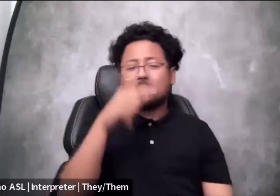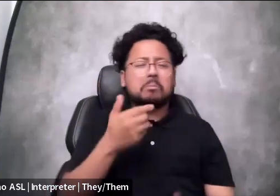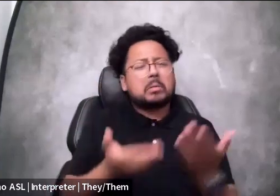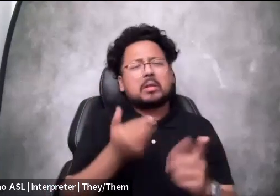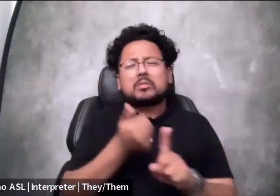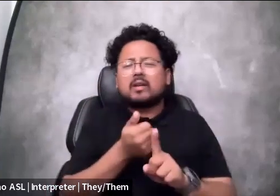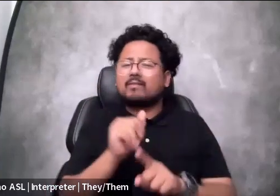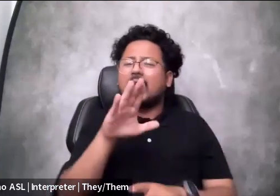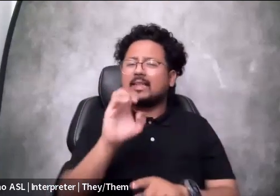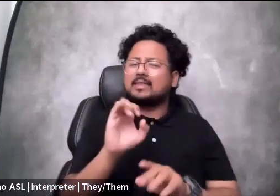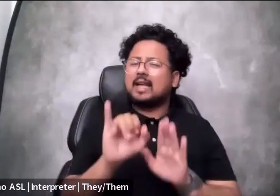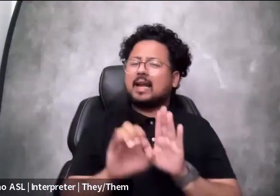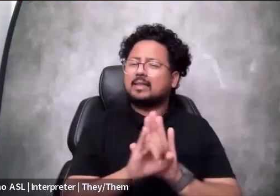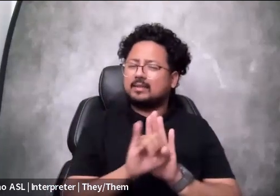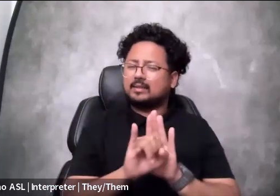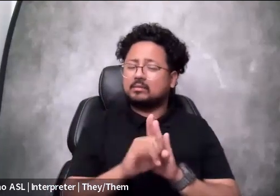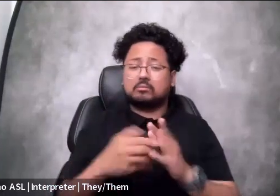they're just not really on any of it right now.